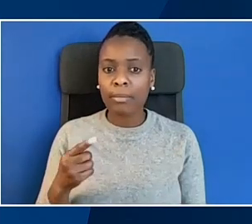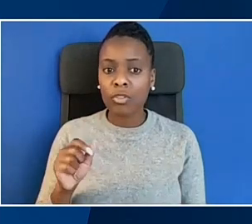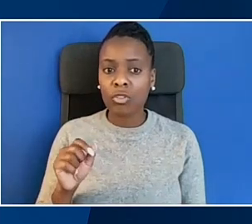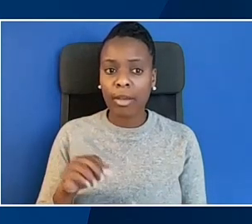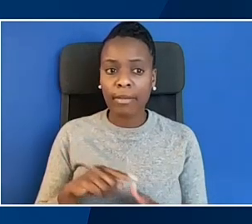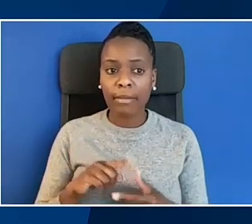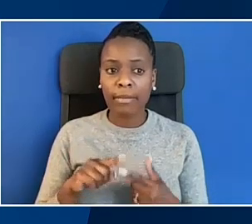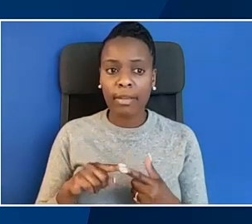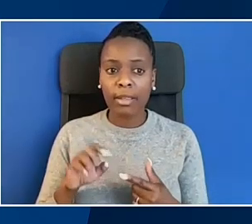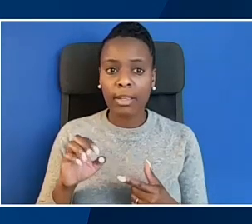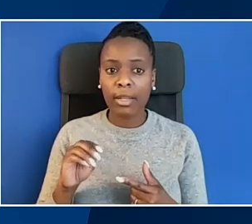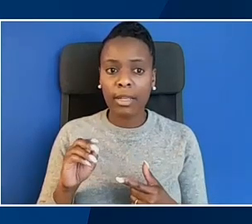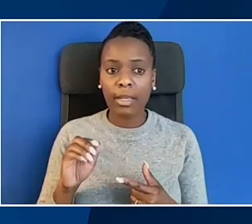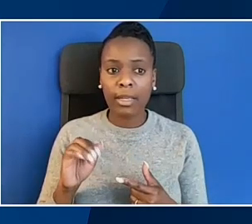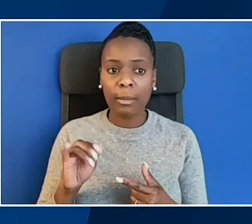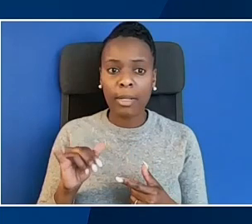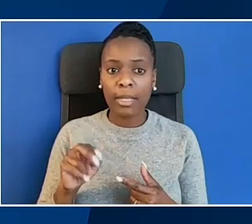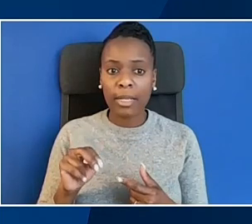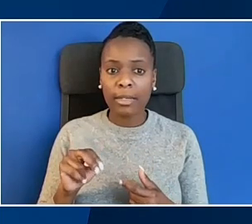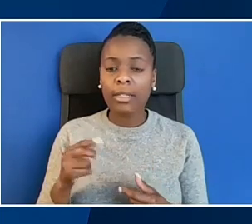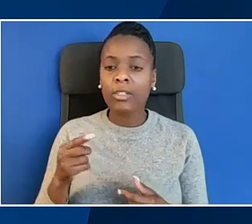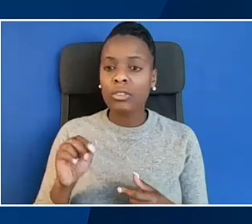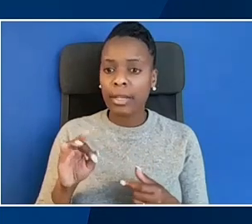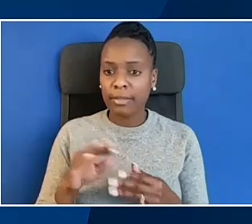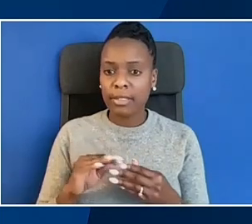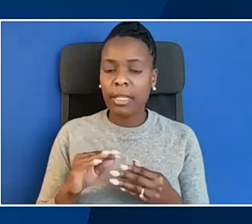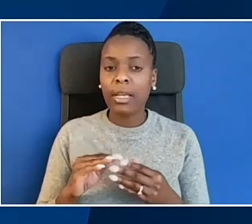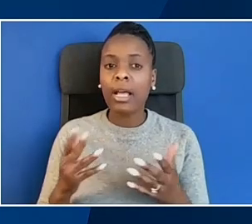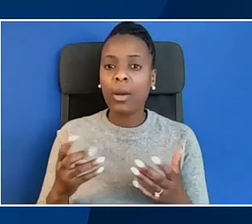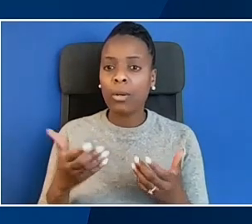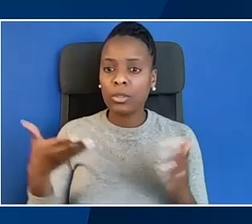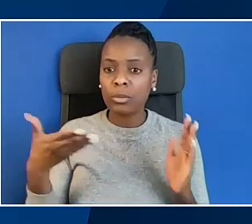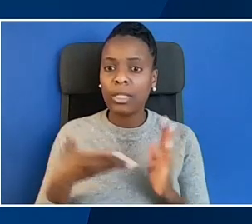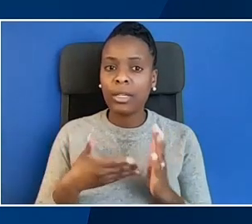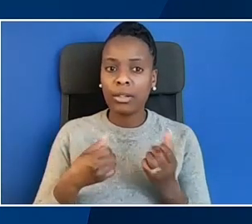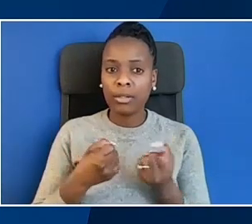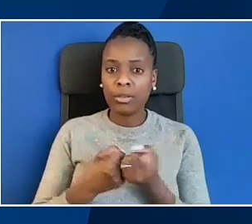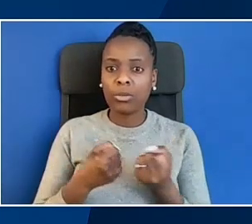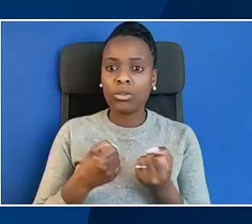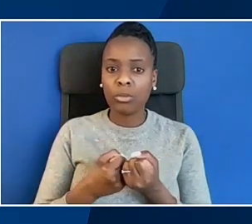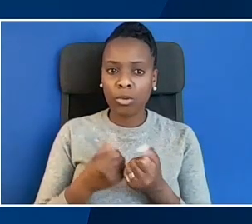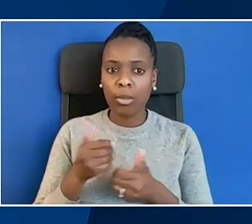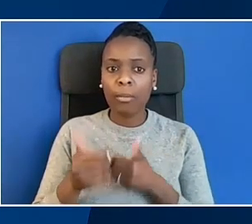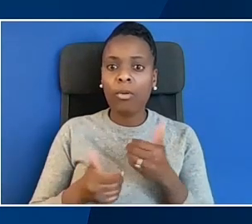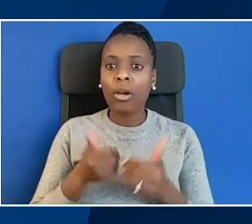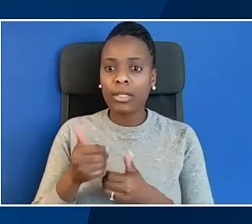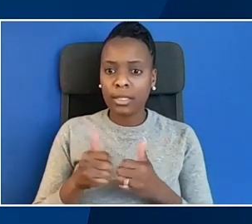Thank you. I put it in the chat, but I'd like to be there to support our process with the full committee, too.